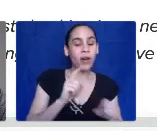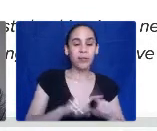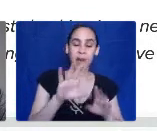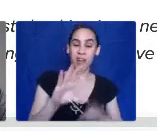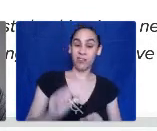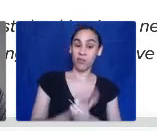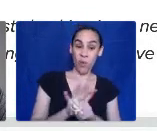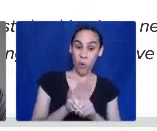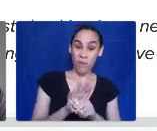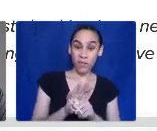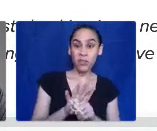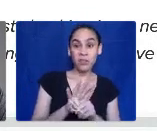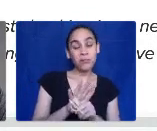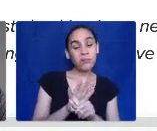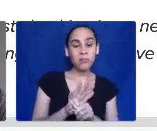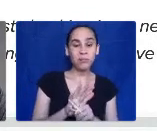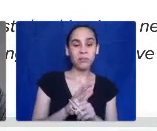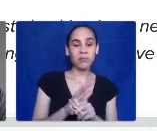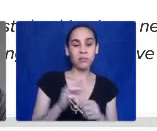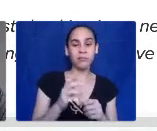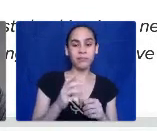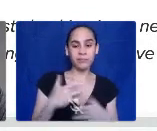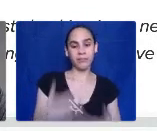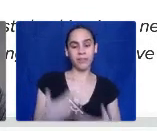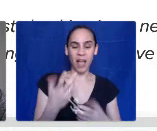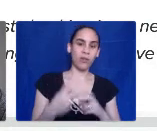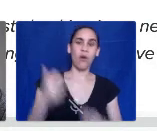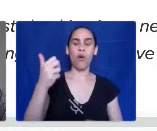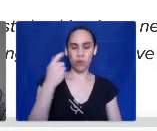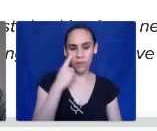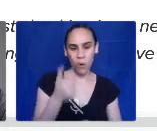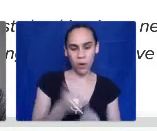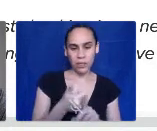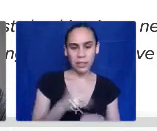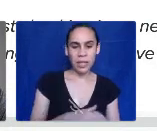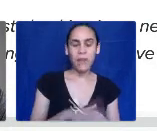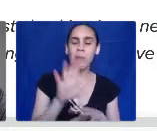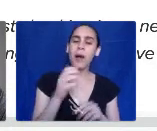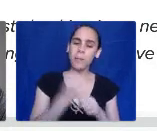that um but really treating yourself well is super important right an example of an email